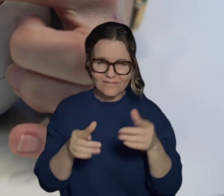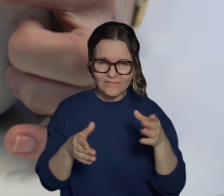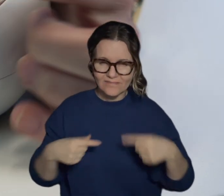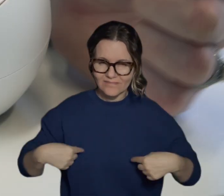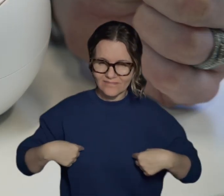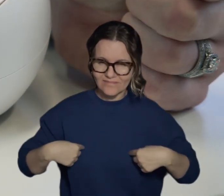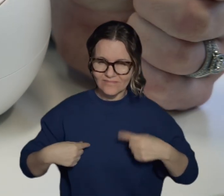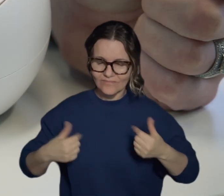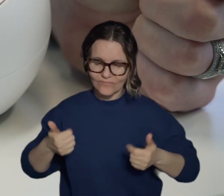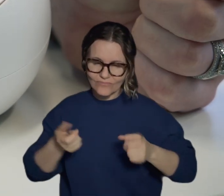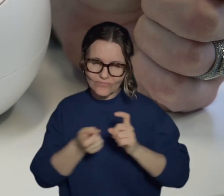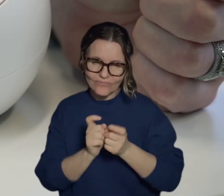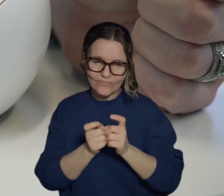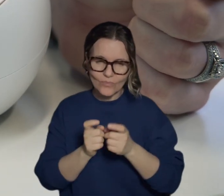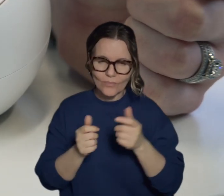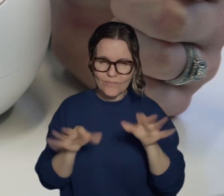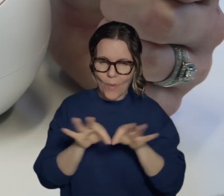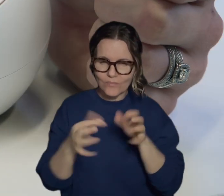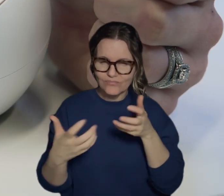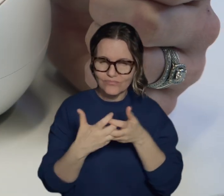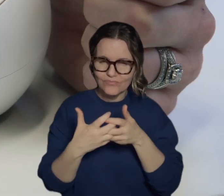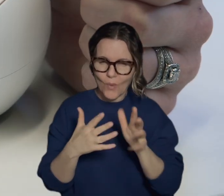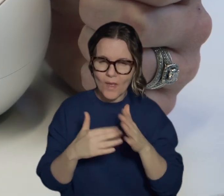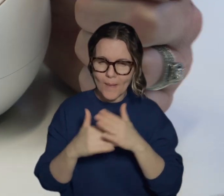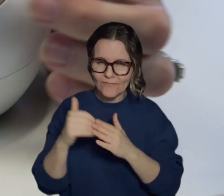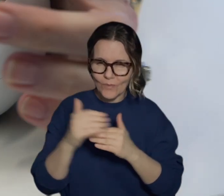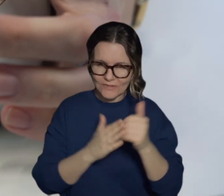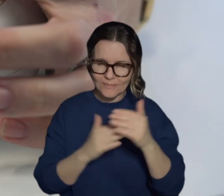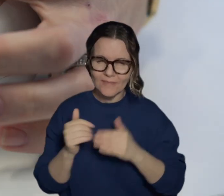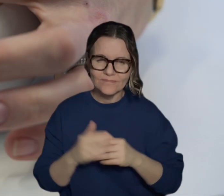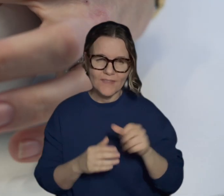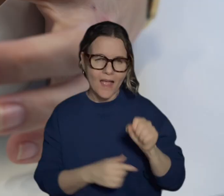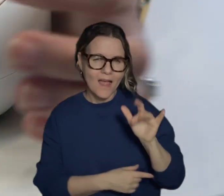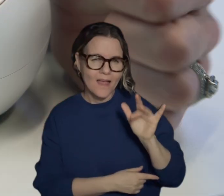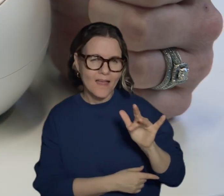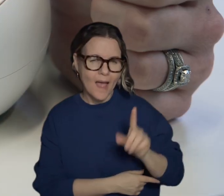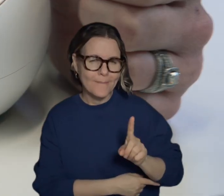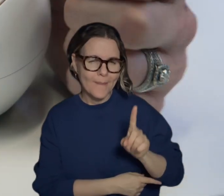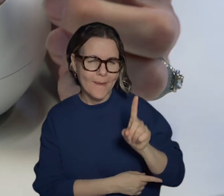starting at one and going up and up and up until it's uncomfortable and then going back down one